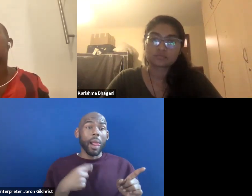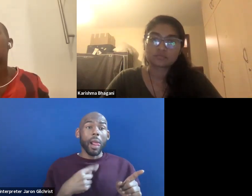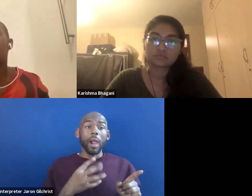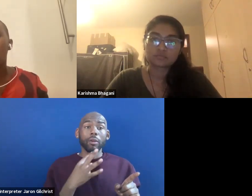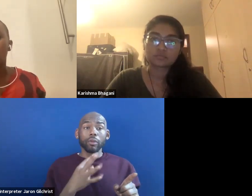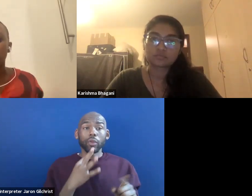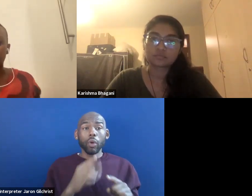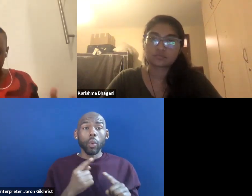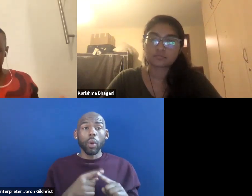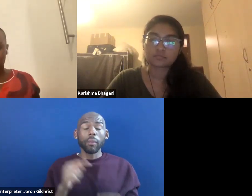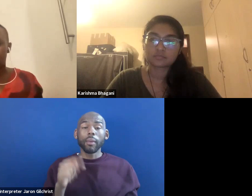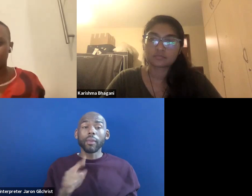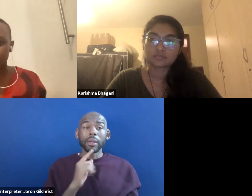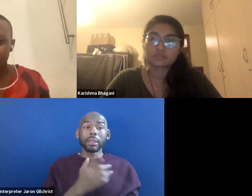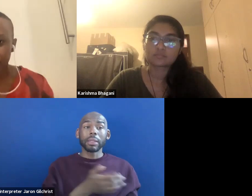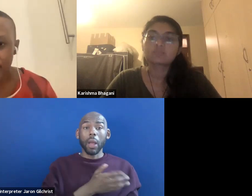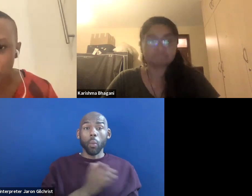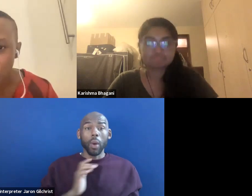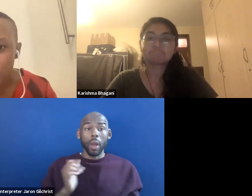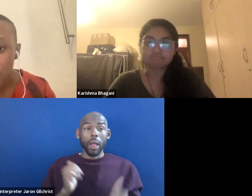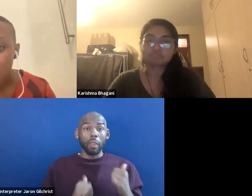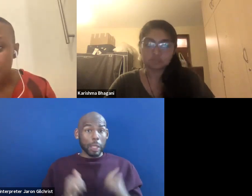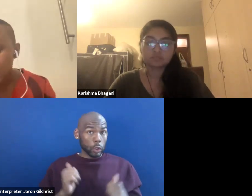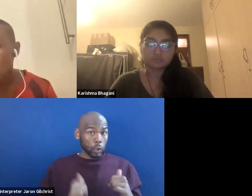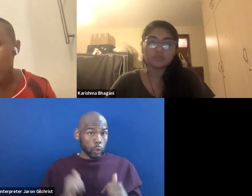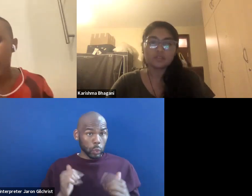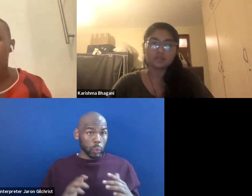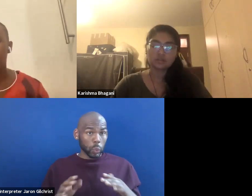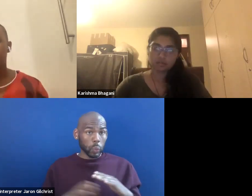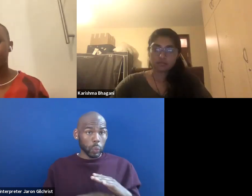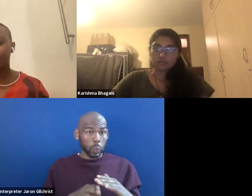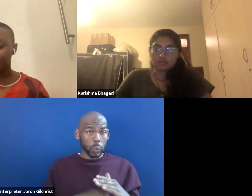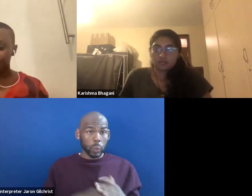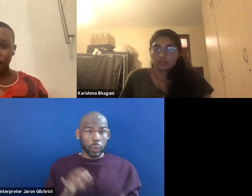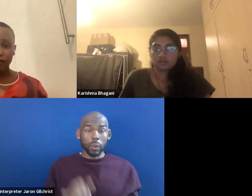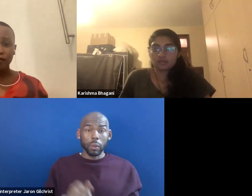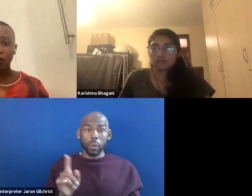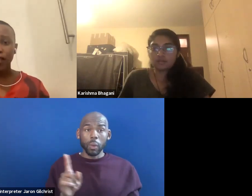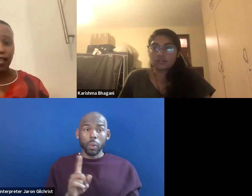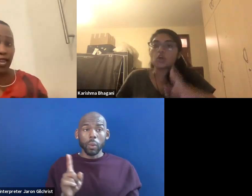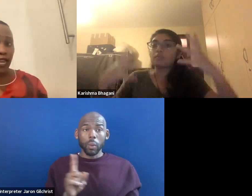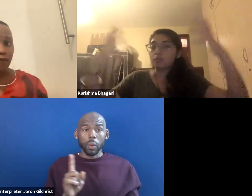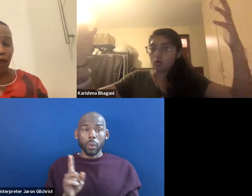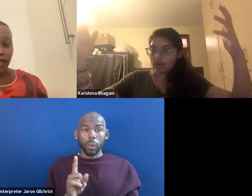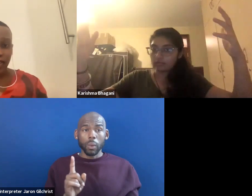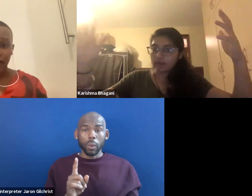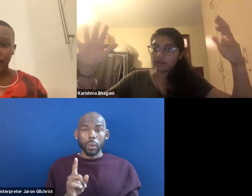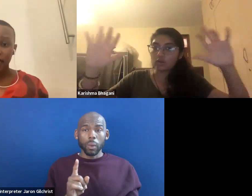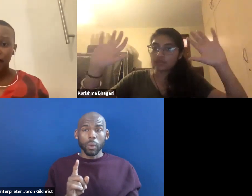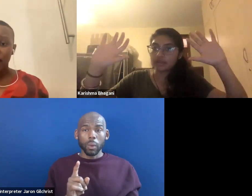these is our theaters basically. So this is where. So not Broadway right, you're not thinking